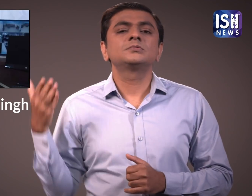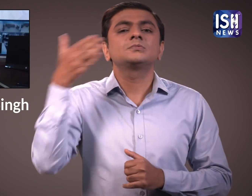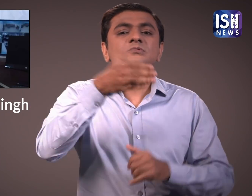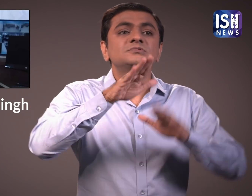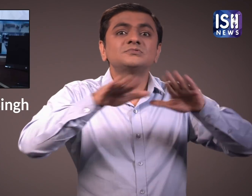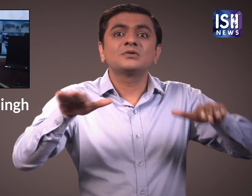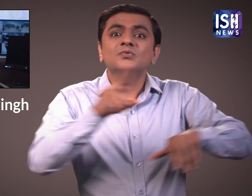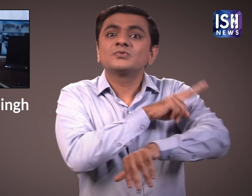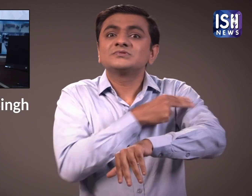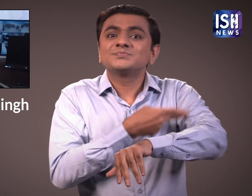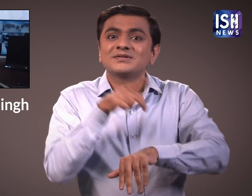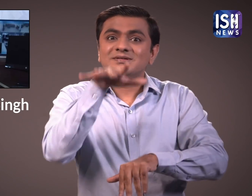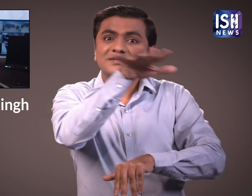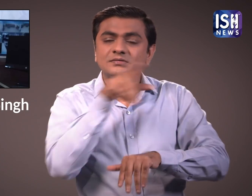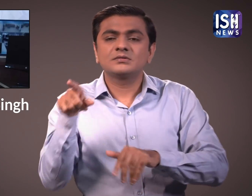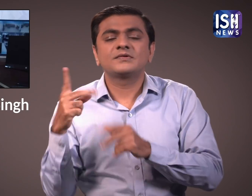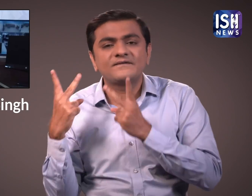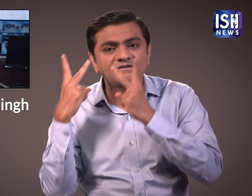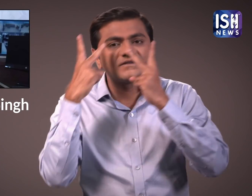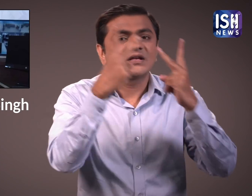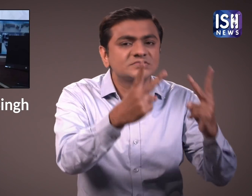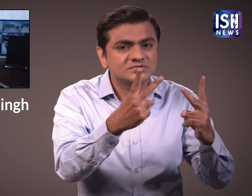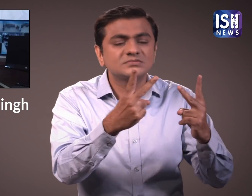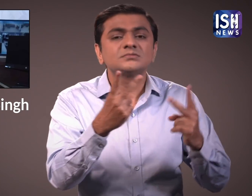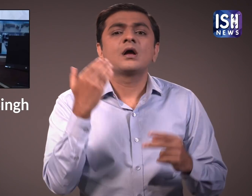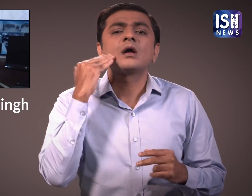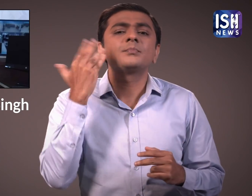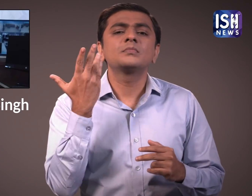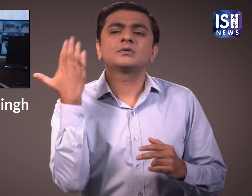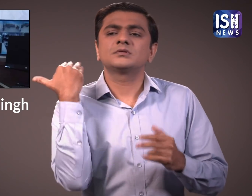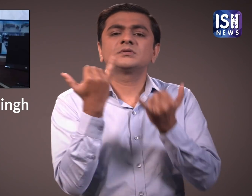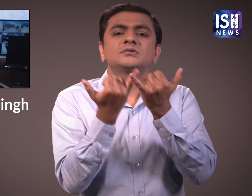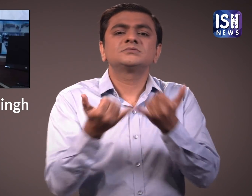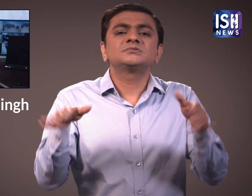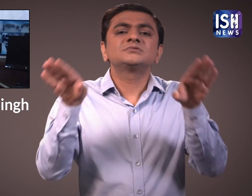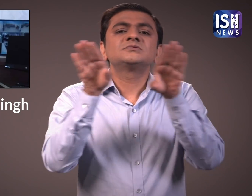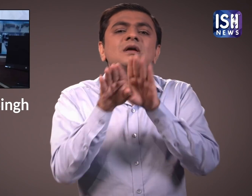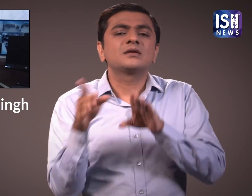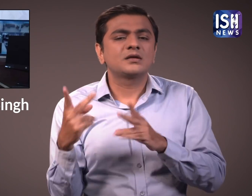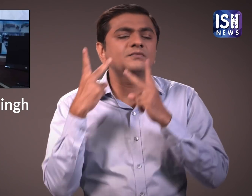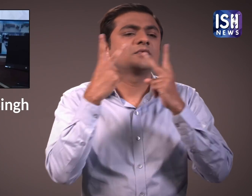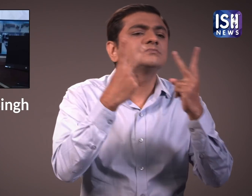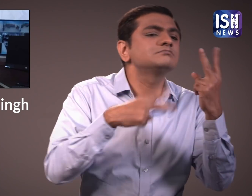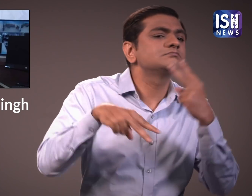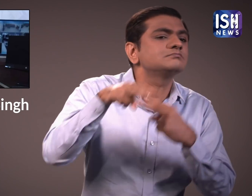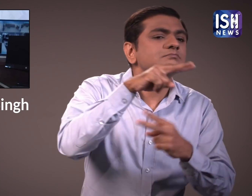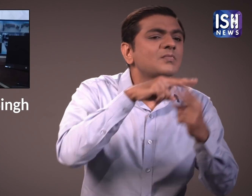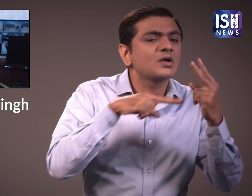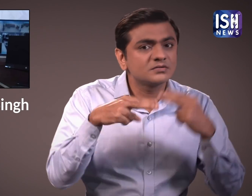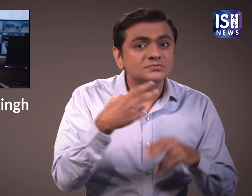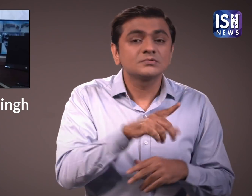visited the hospital on Sunday night,